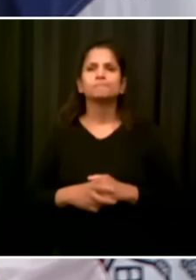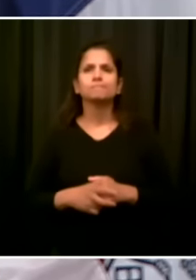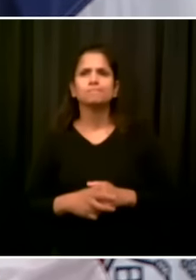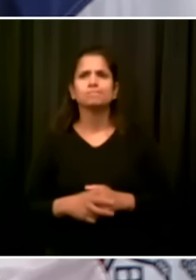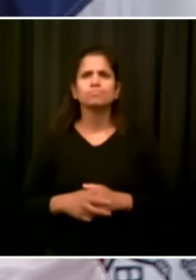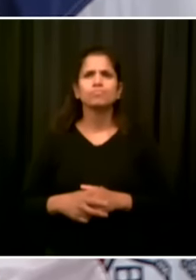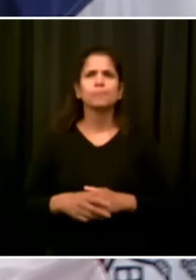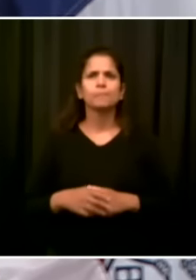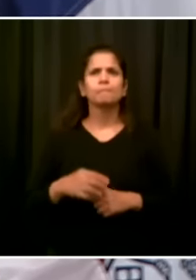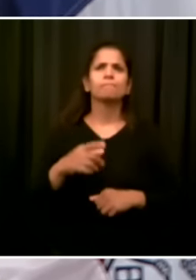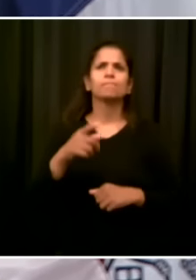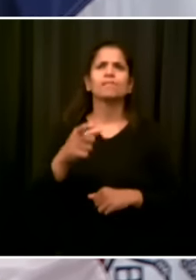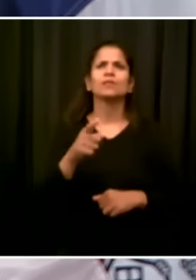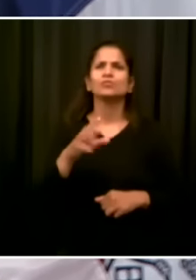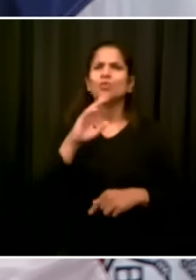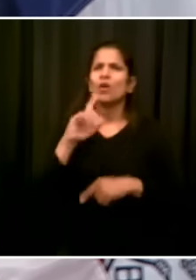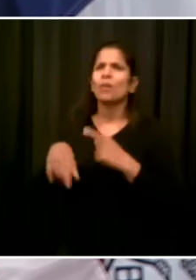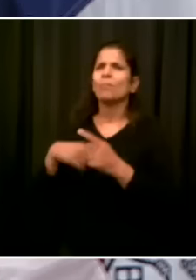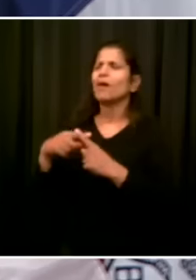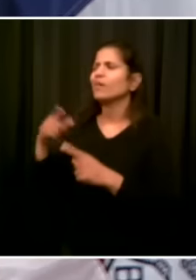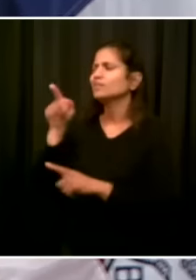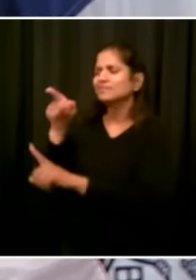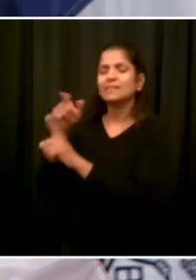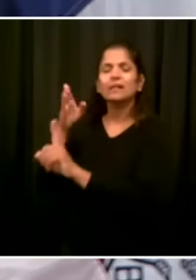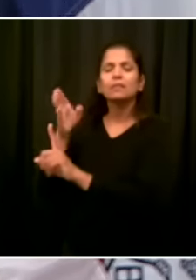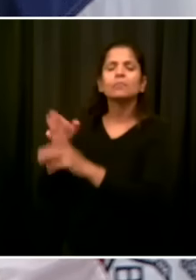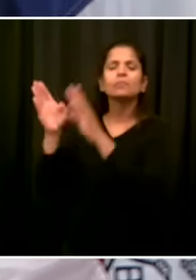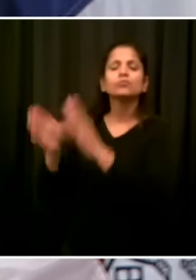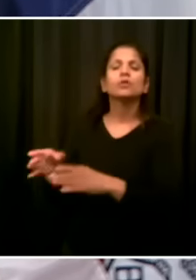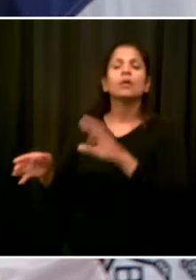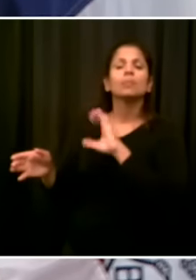TH. EE RIS POWERFUL WAYS TO MAKE IMPACT WITHOUT DAMAGING